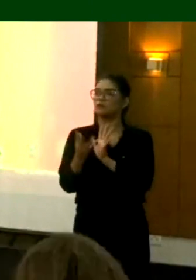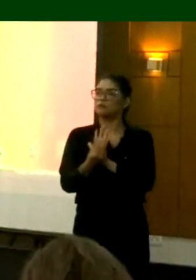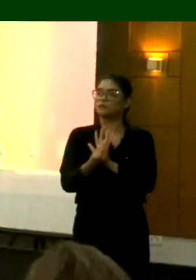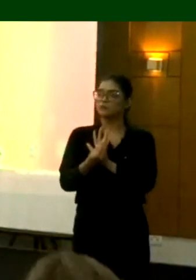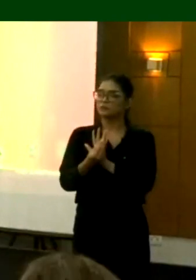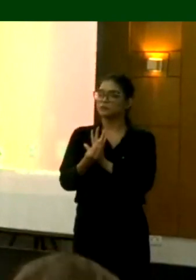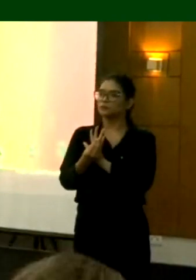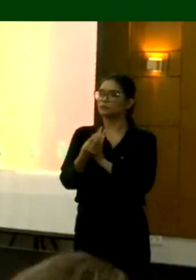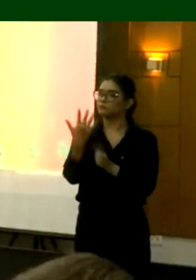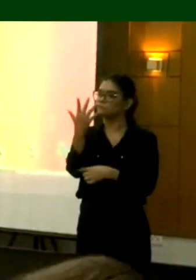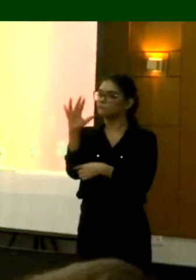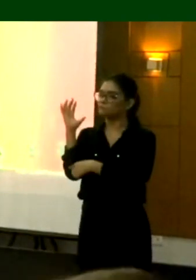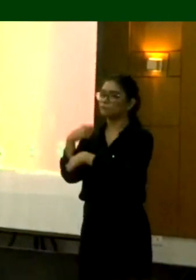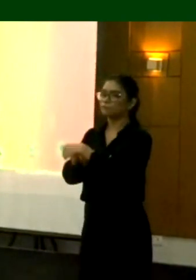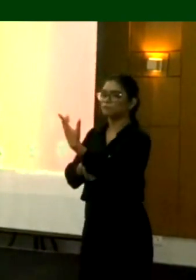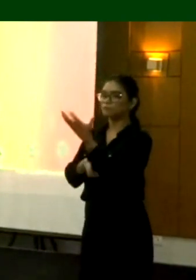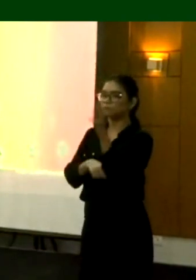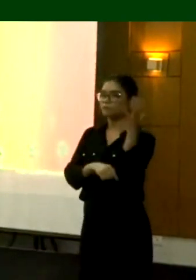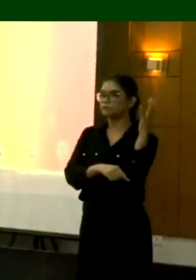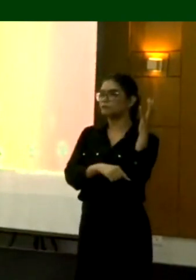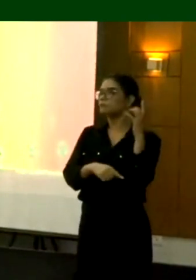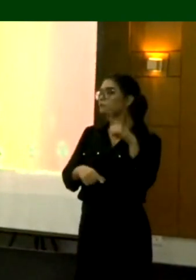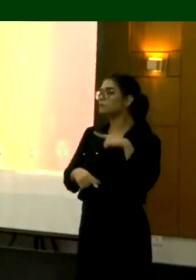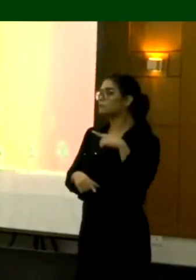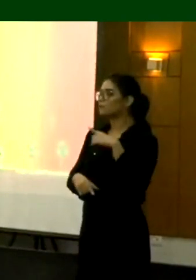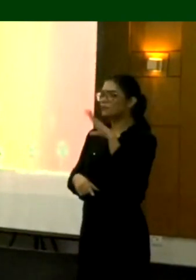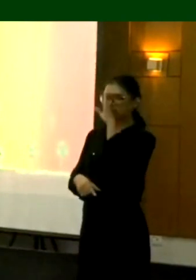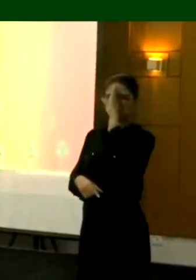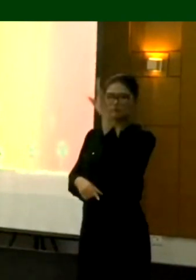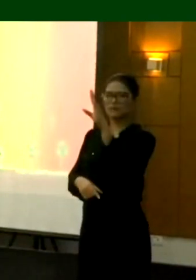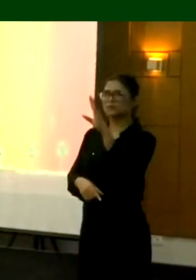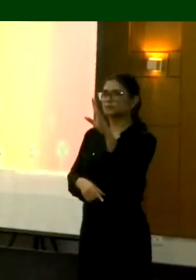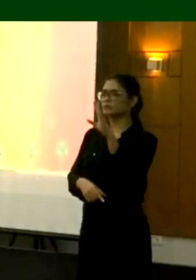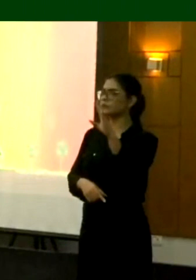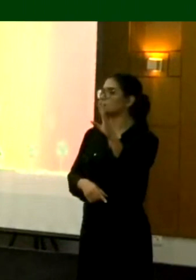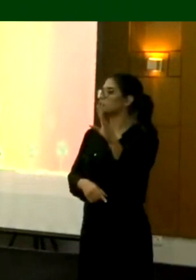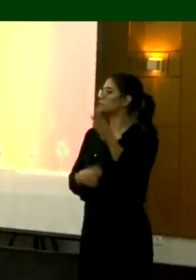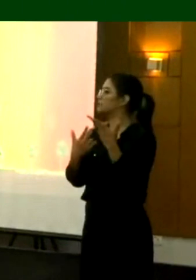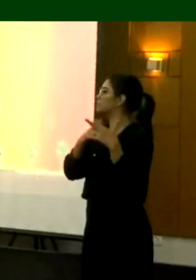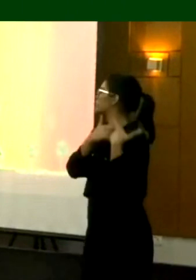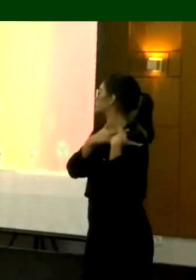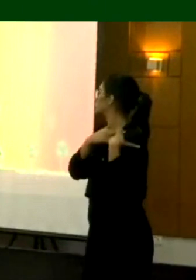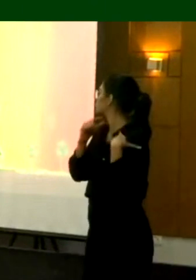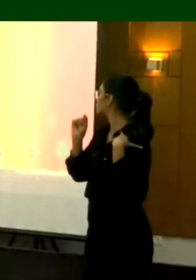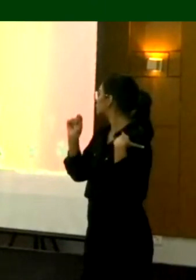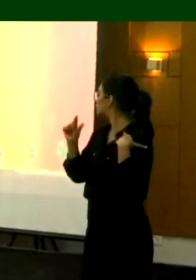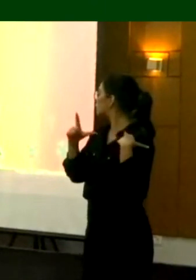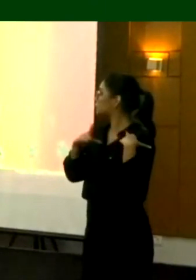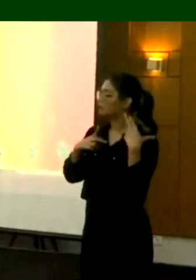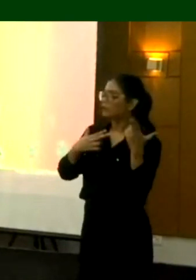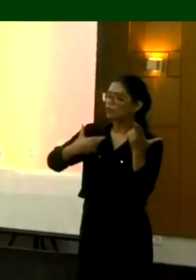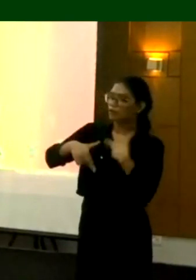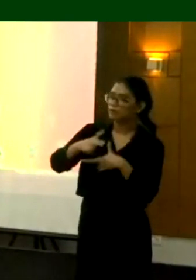Forest has an essential role and there is an interdependence between climate and direct vegetation cover